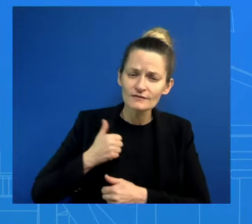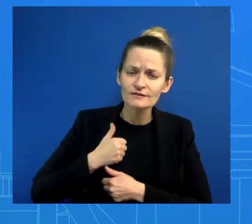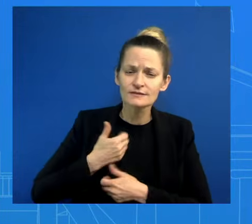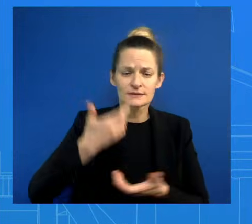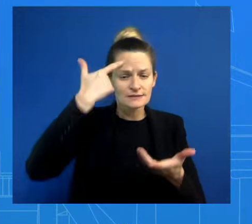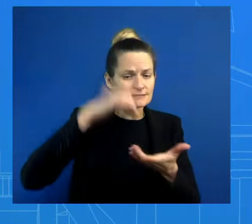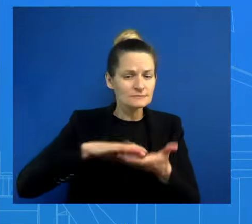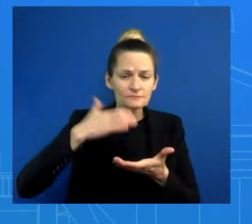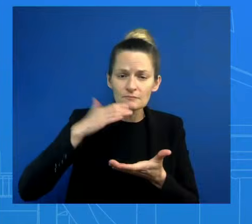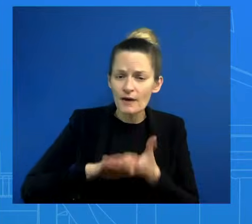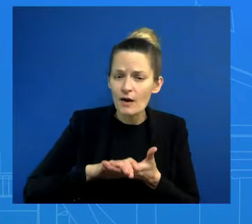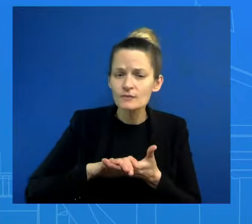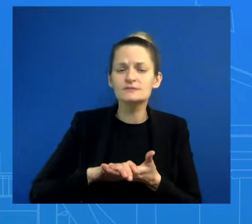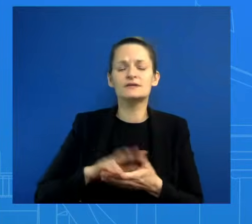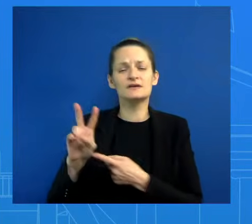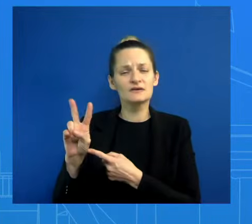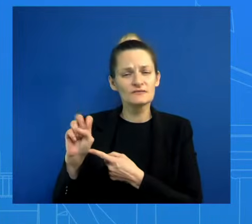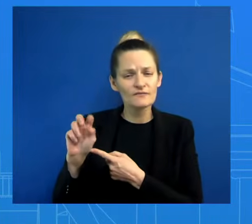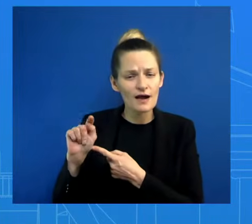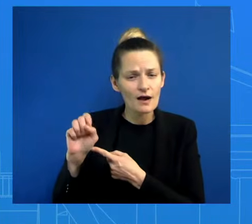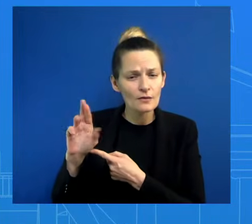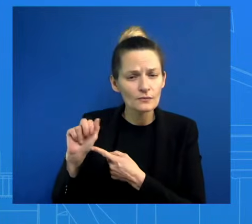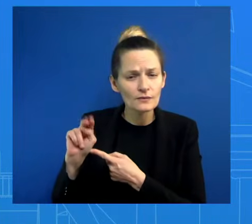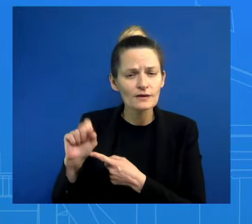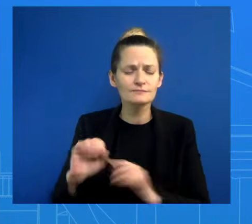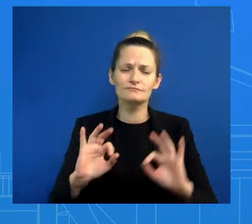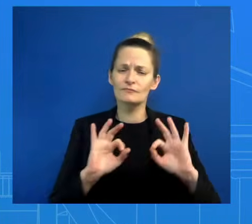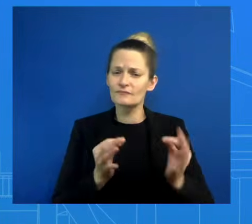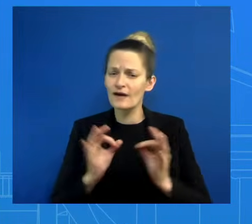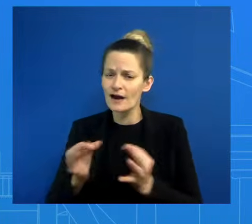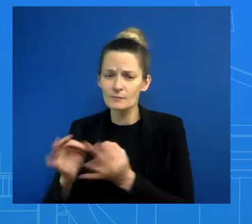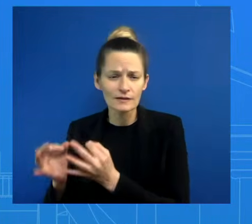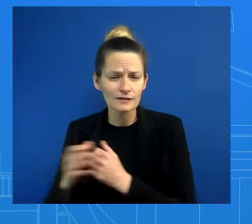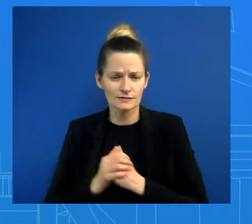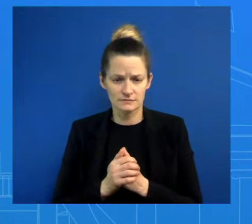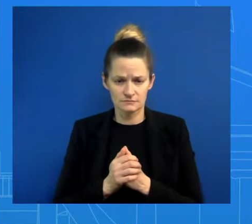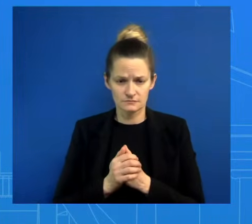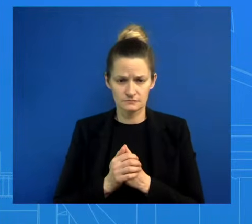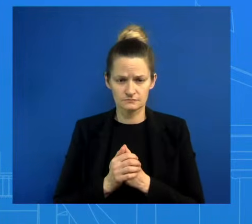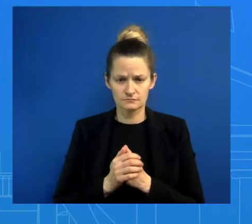right here in the press briefing room on Monday to preview the African Leaders Summit.